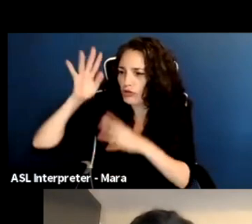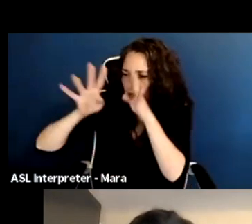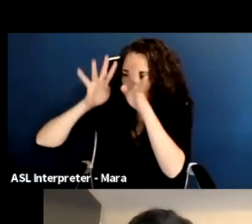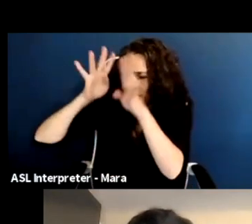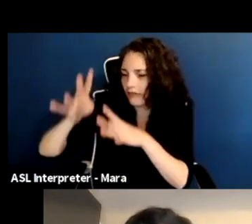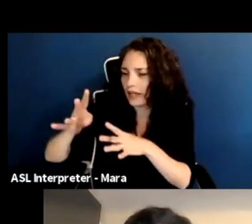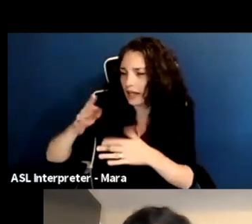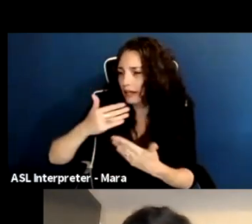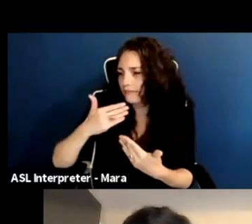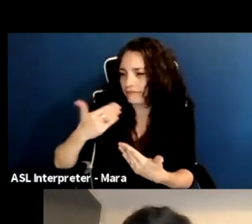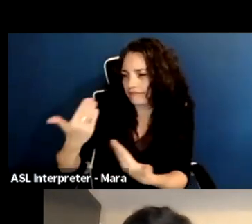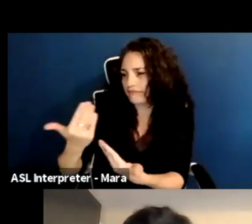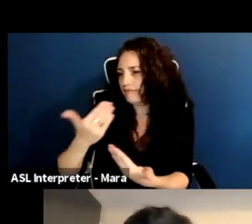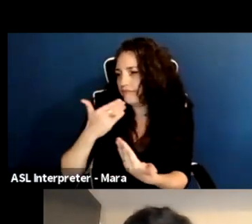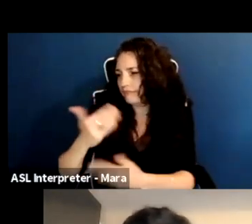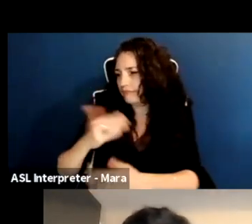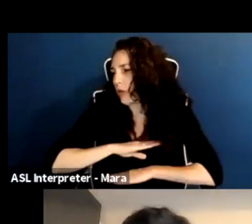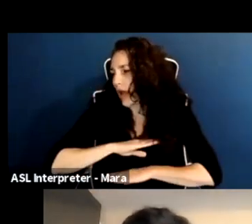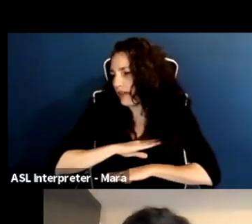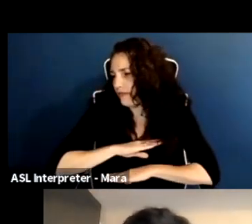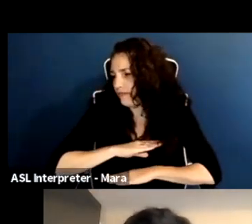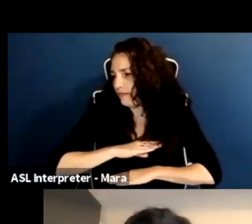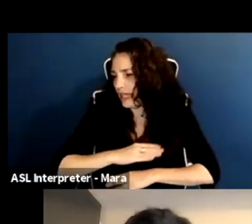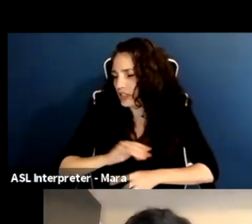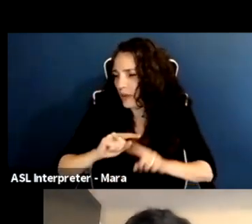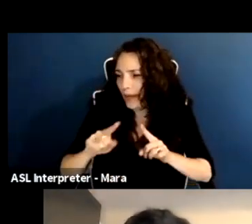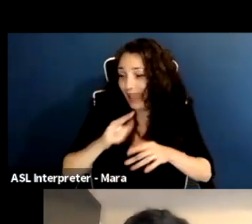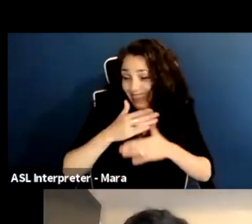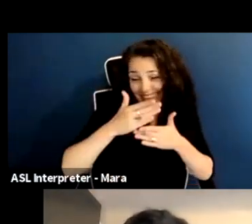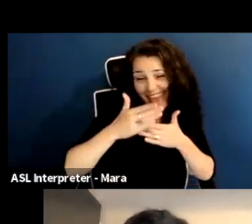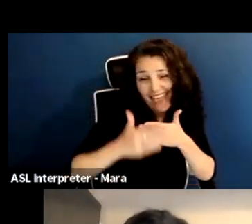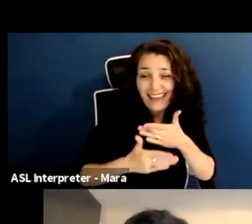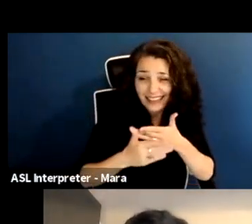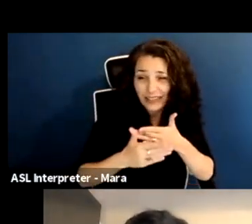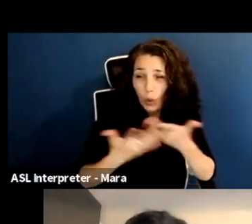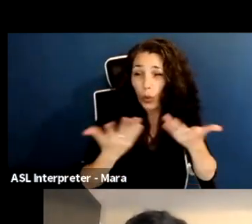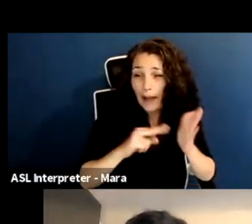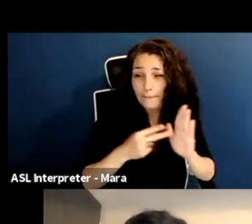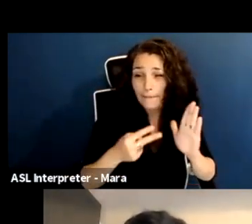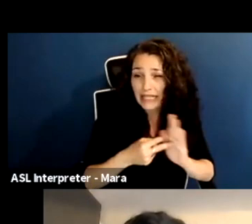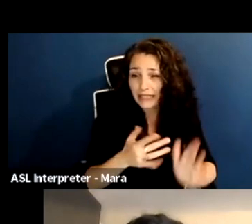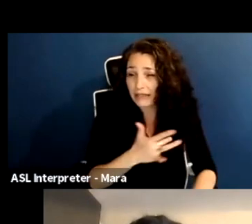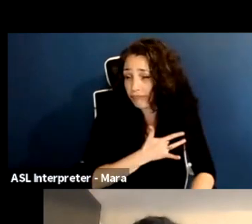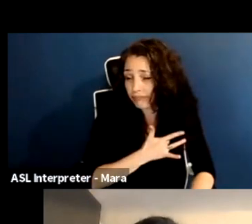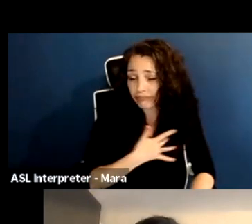But to me, really what means something to me at the end of the day is that maybe something